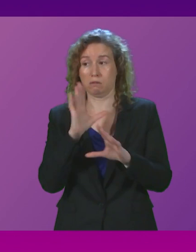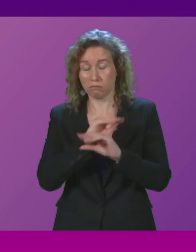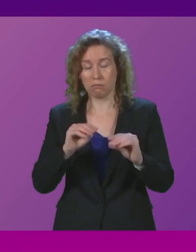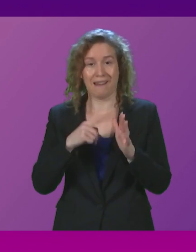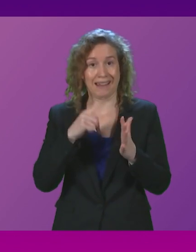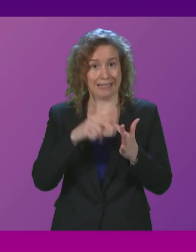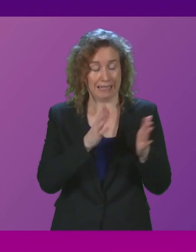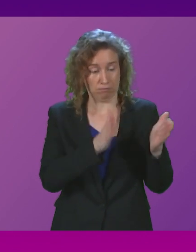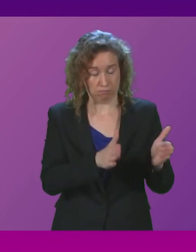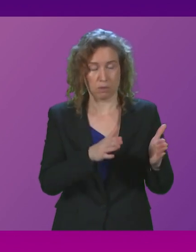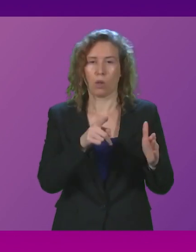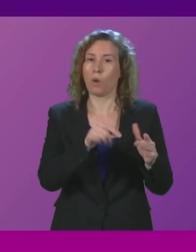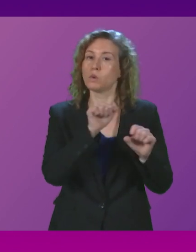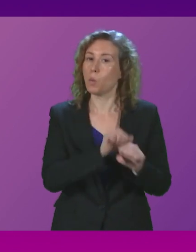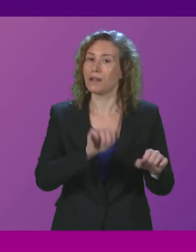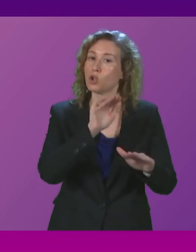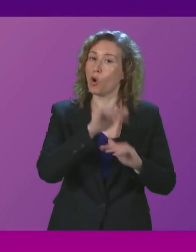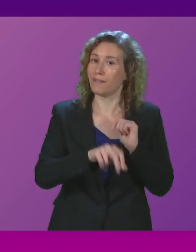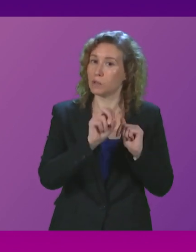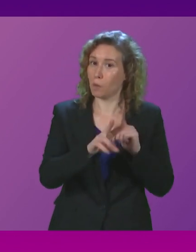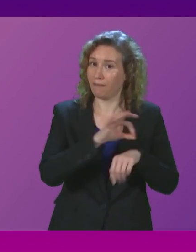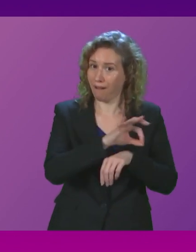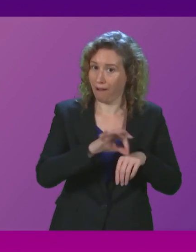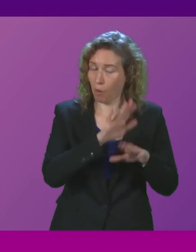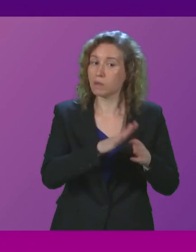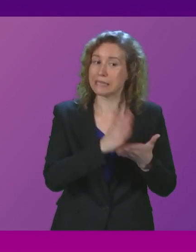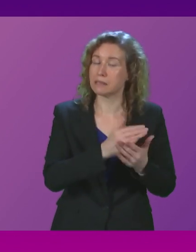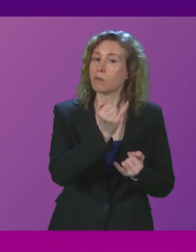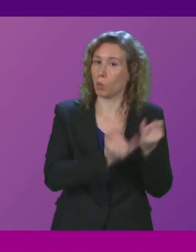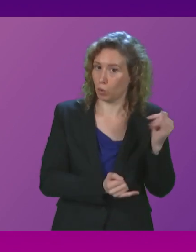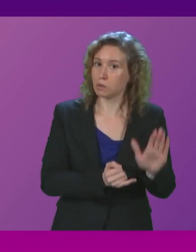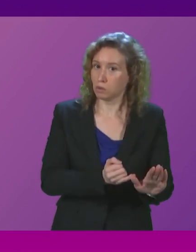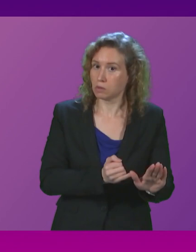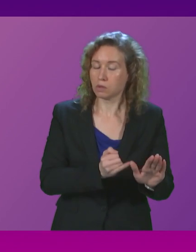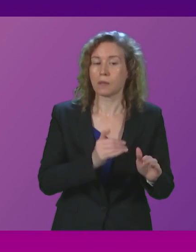The number of people waiting more than 12 hours has increased, but more than 95 per